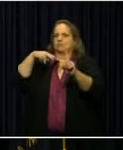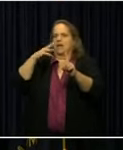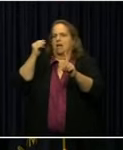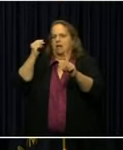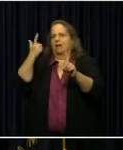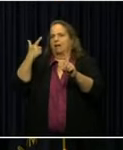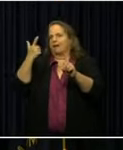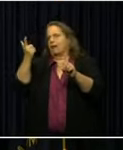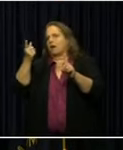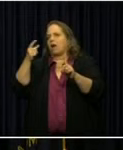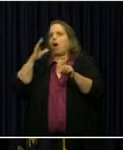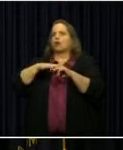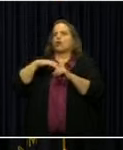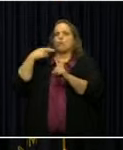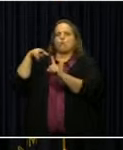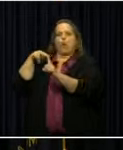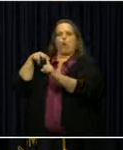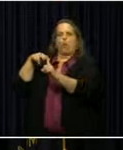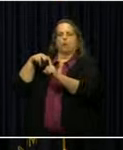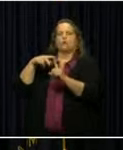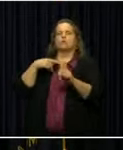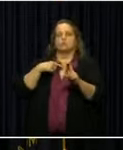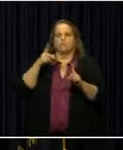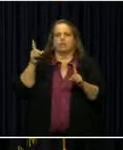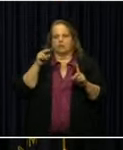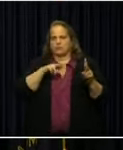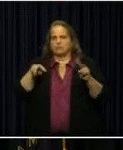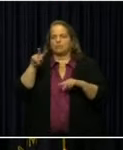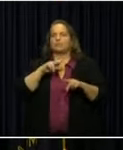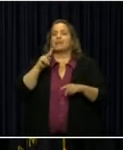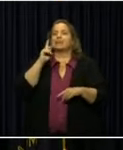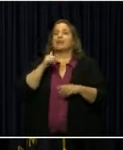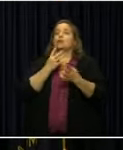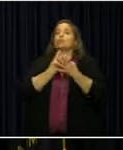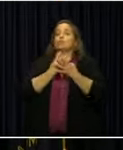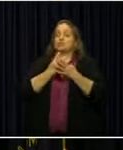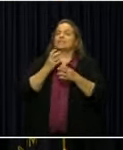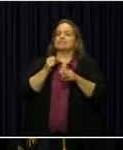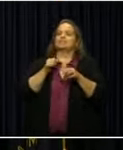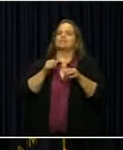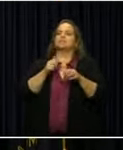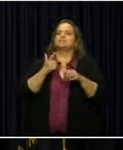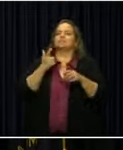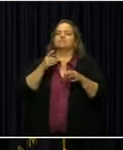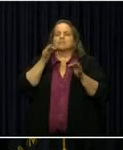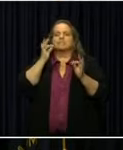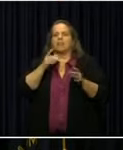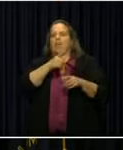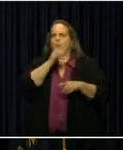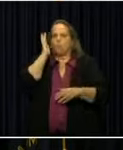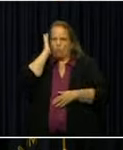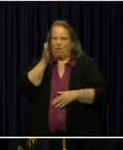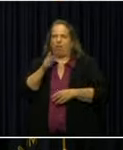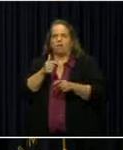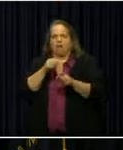US.